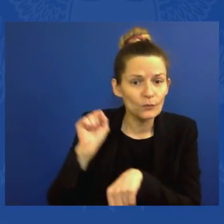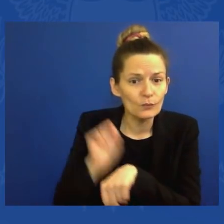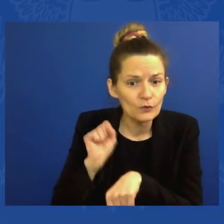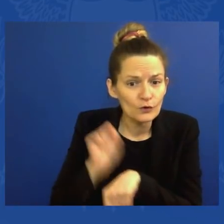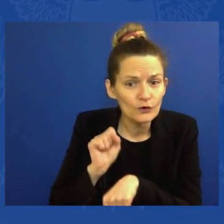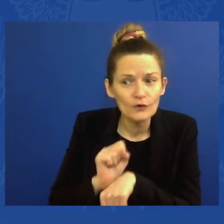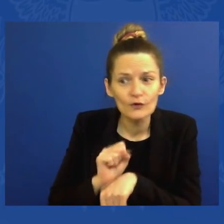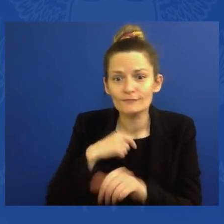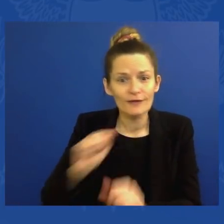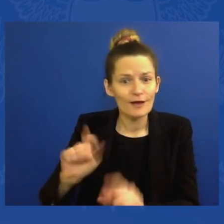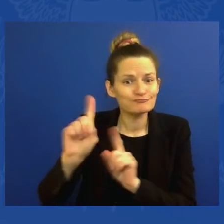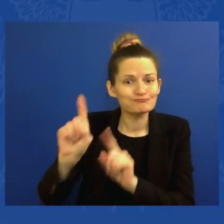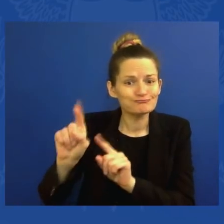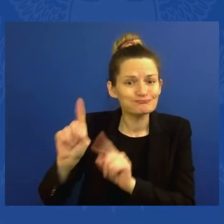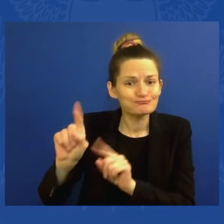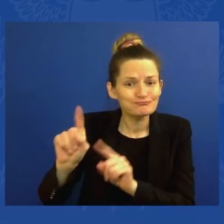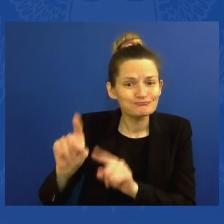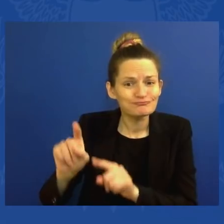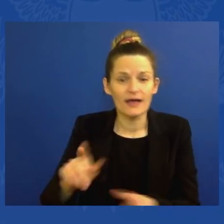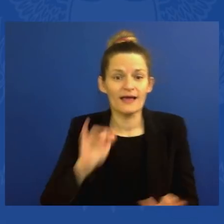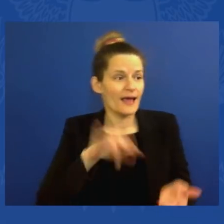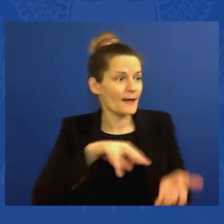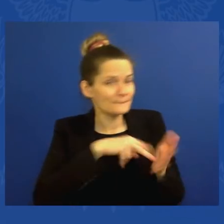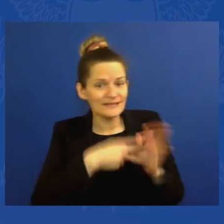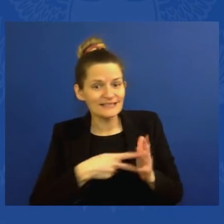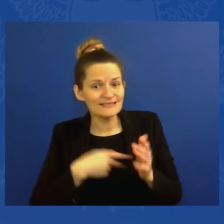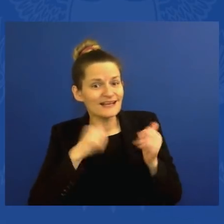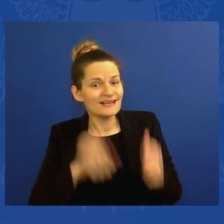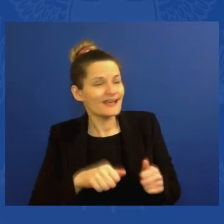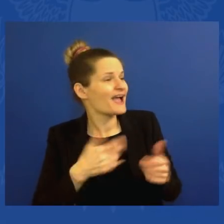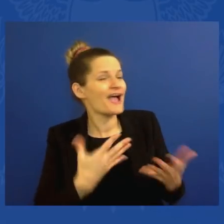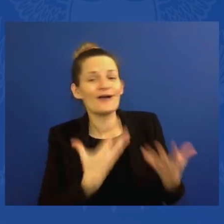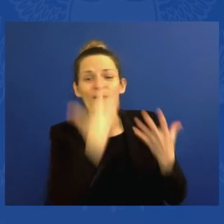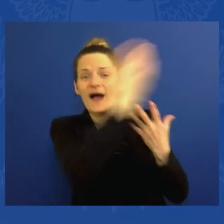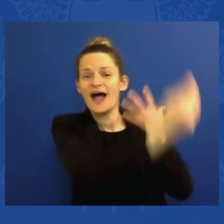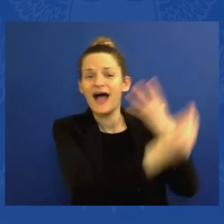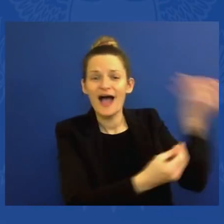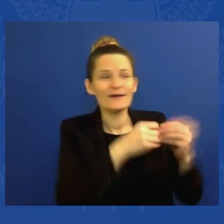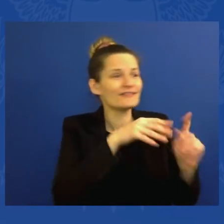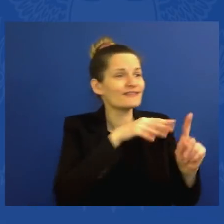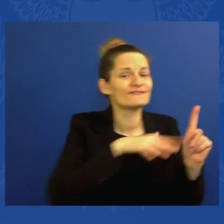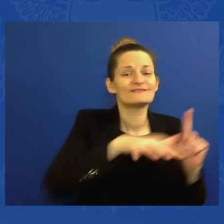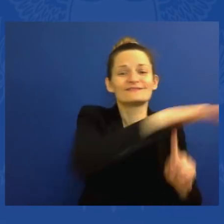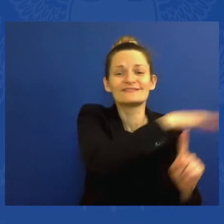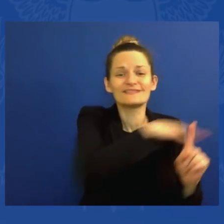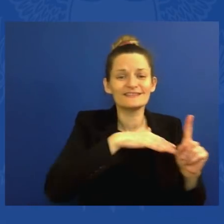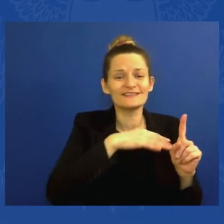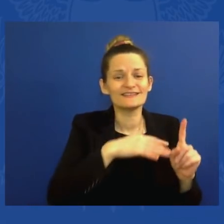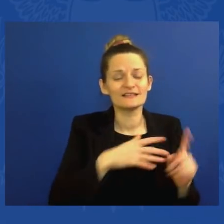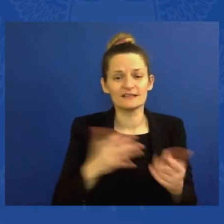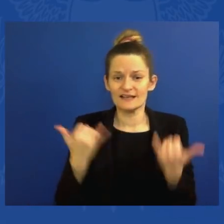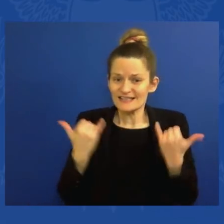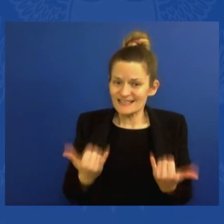With 75 percent of adult Americans fully vaccinated and hospitalizations down by 77 percent,